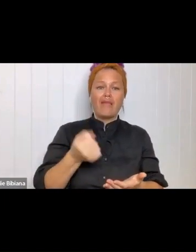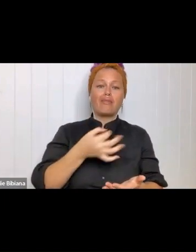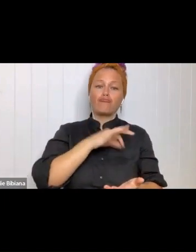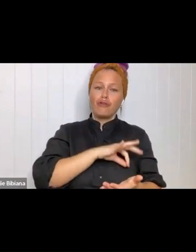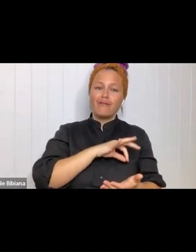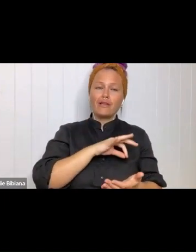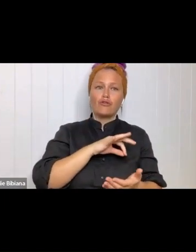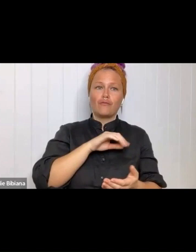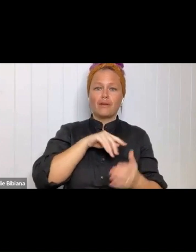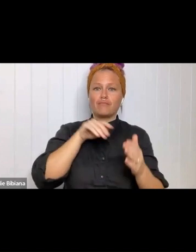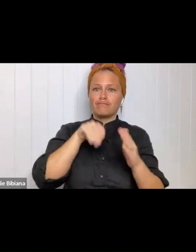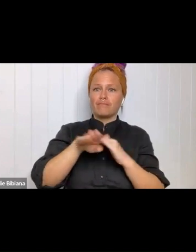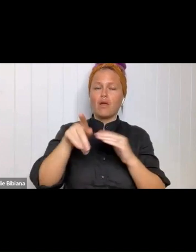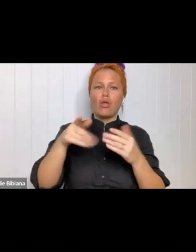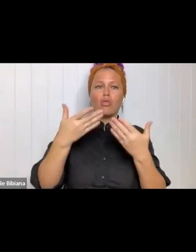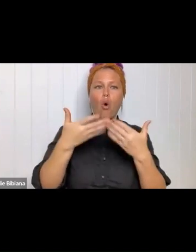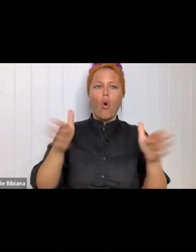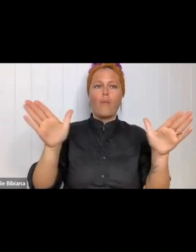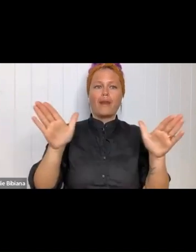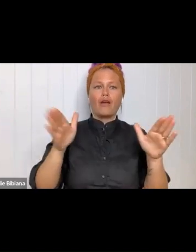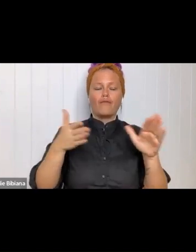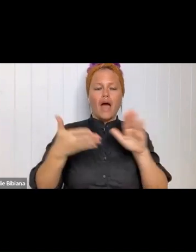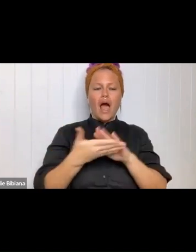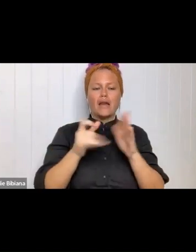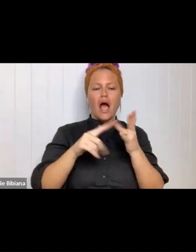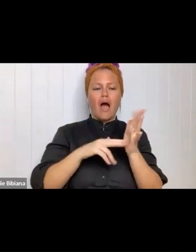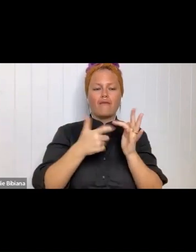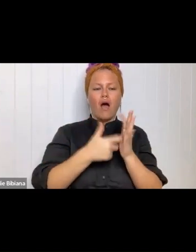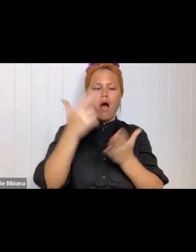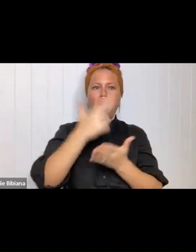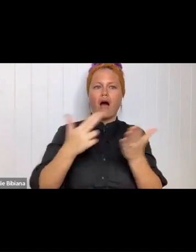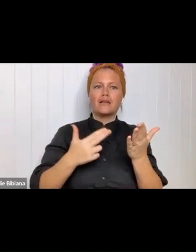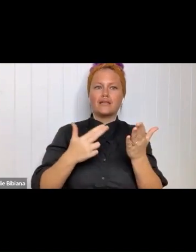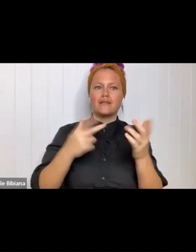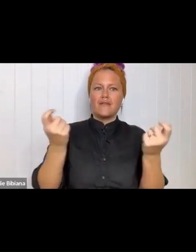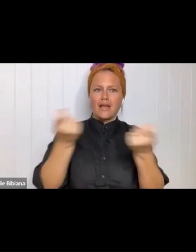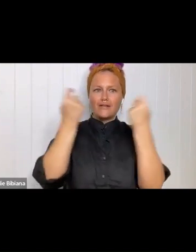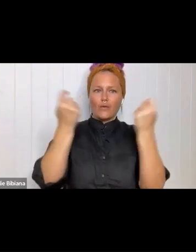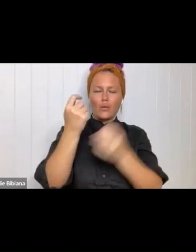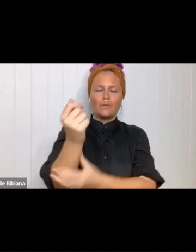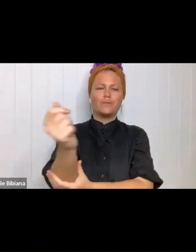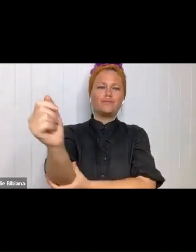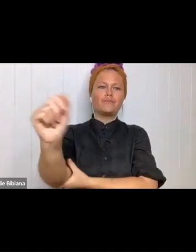opening of the Undercover Artists Festival, which is those